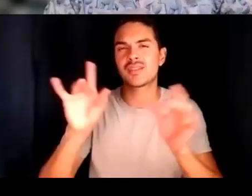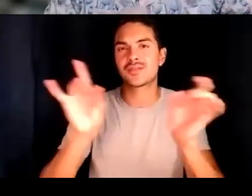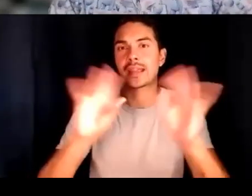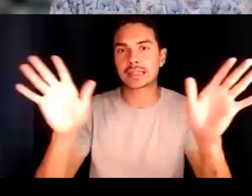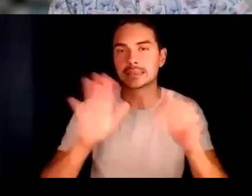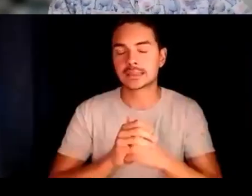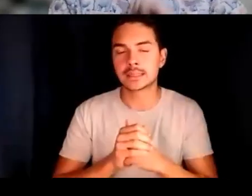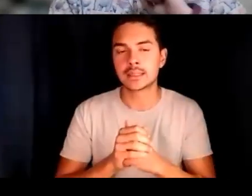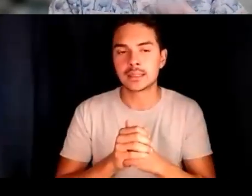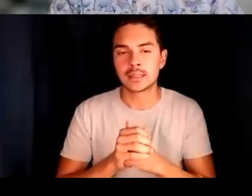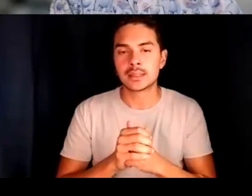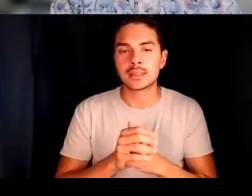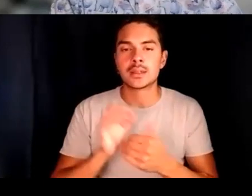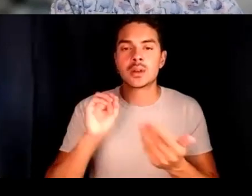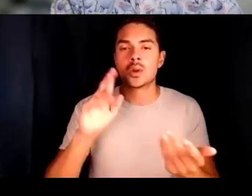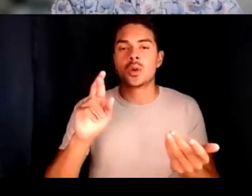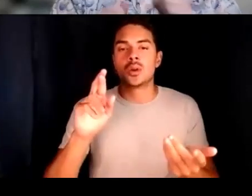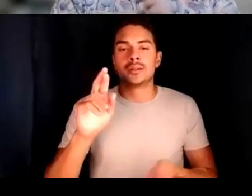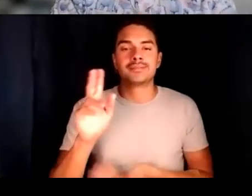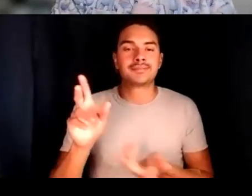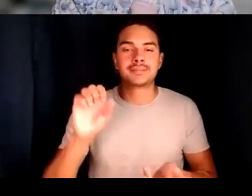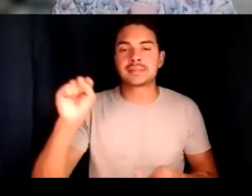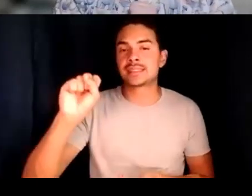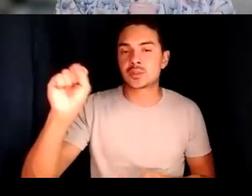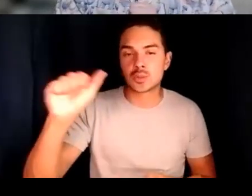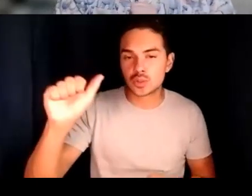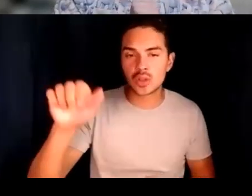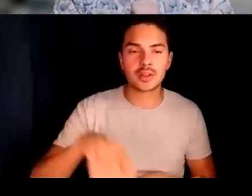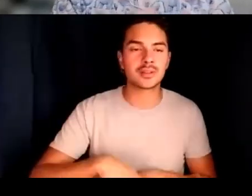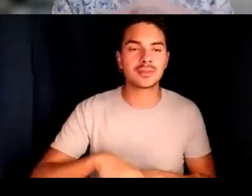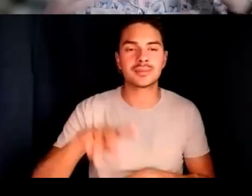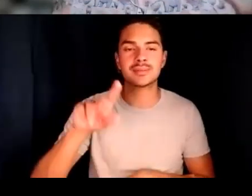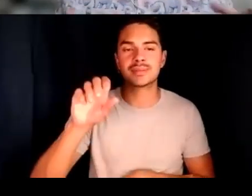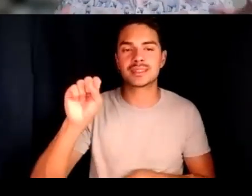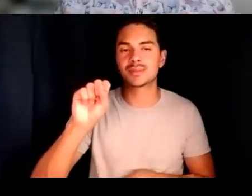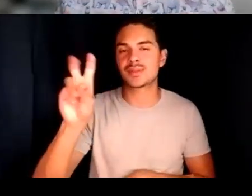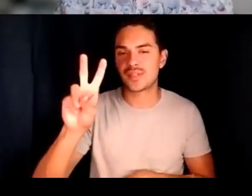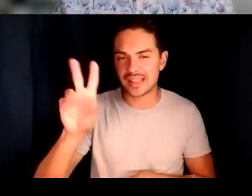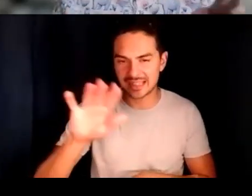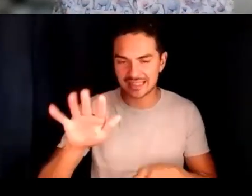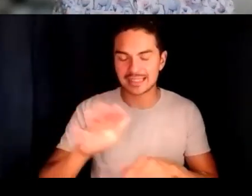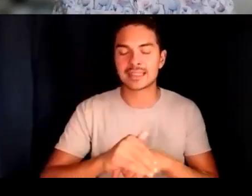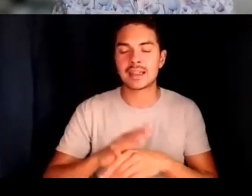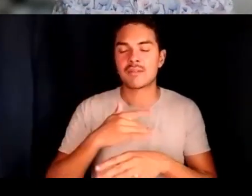with their connection with others, with their community. And so part of our role in mental health support